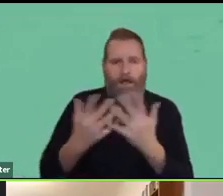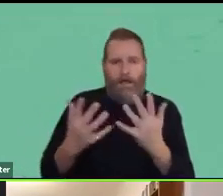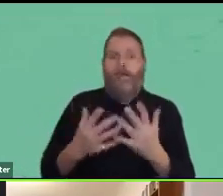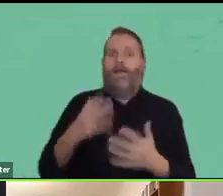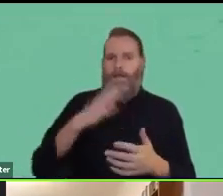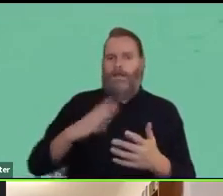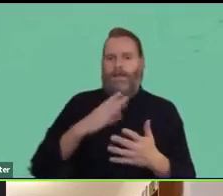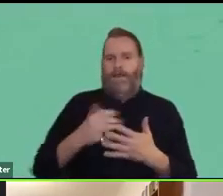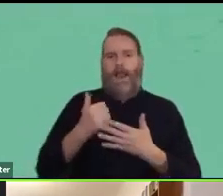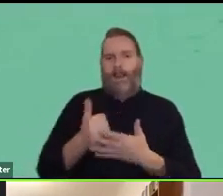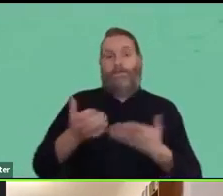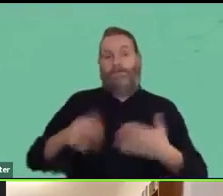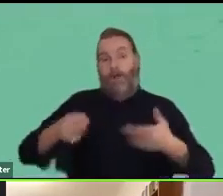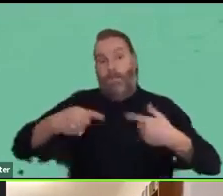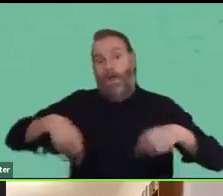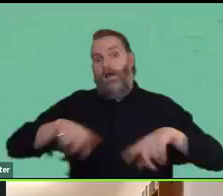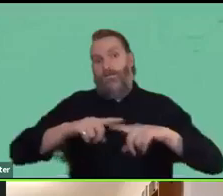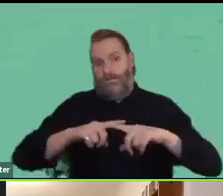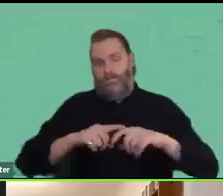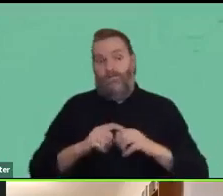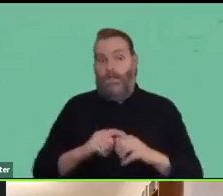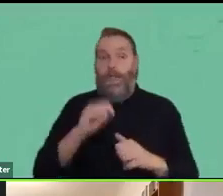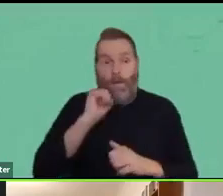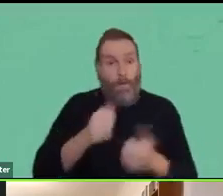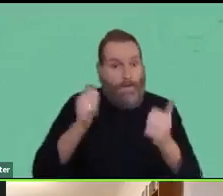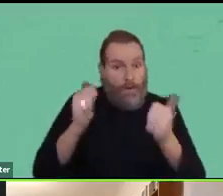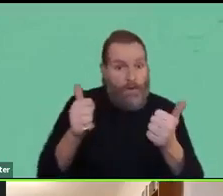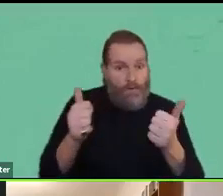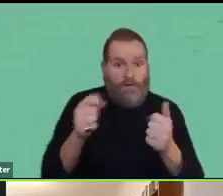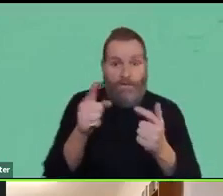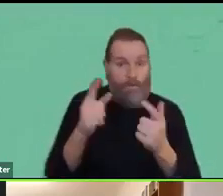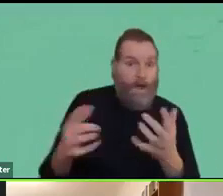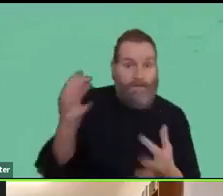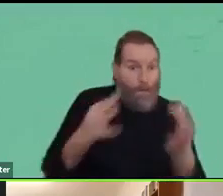obviously be great to hear any questions that people have got from but I hope that we will